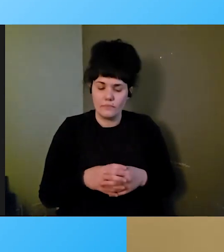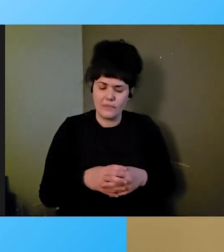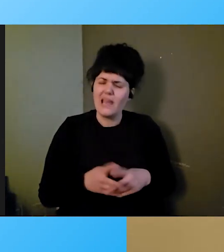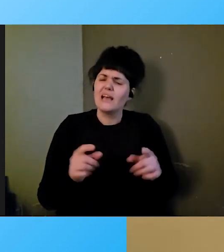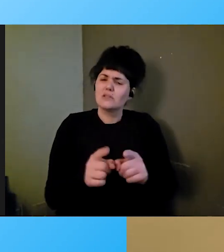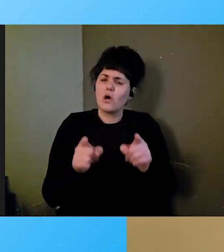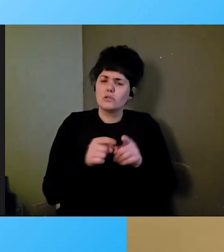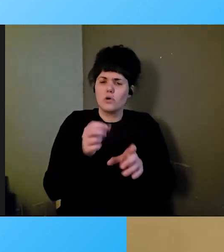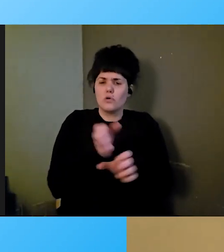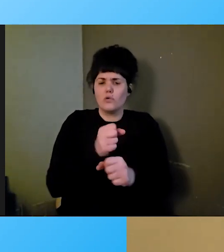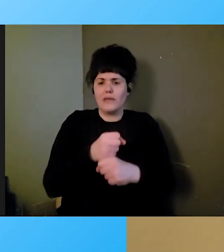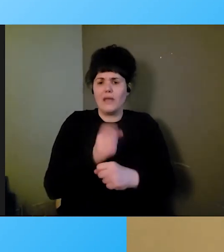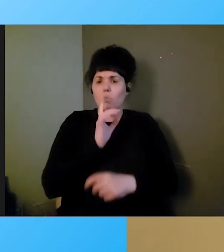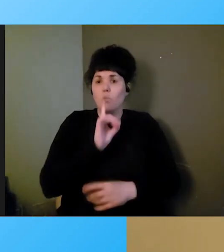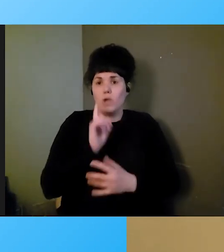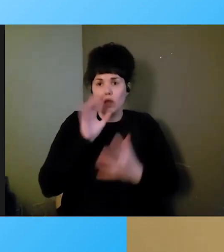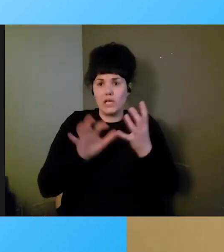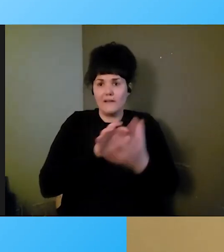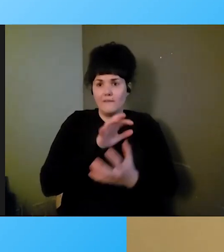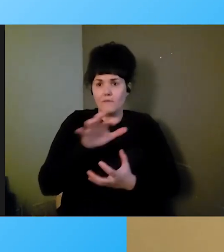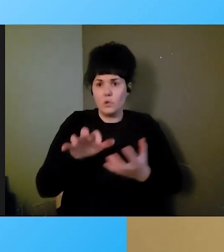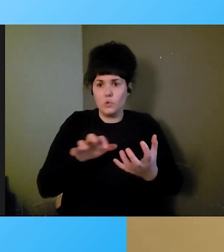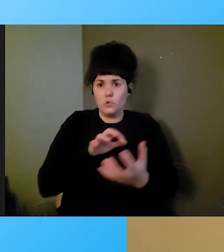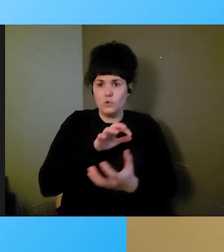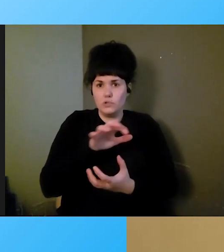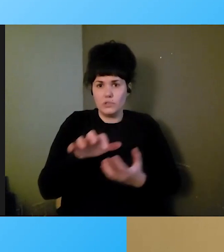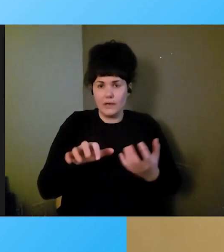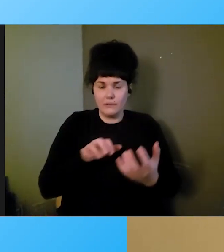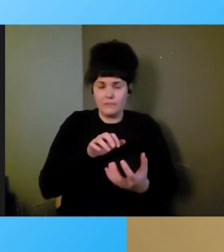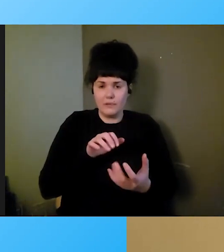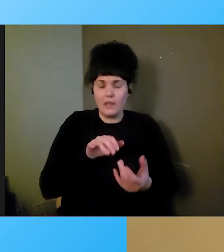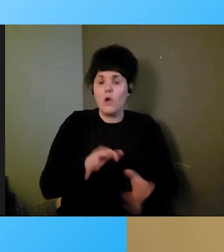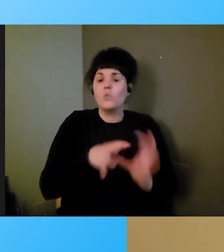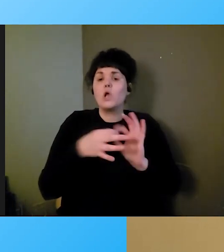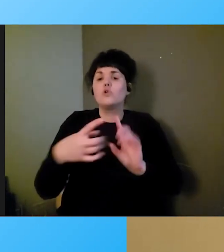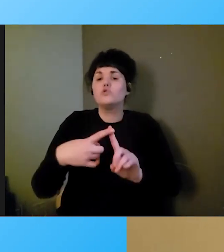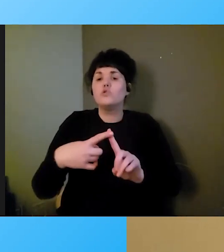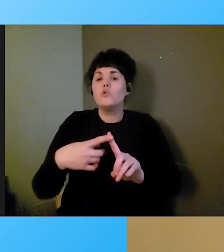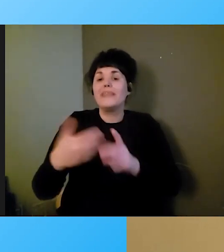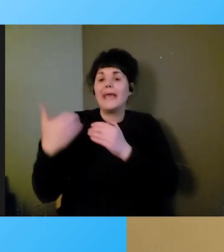also created some real confusion around the obligations that the